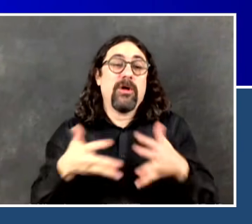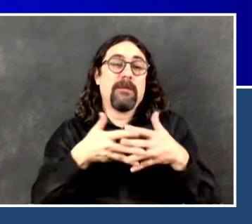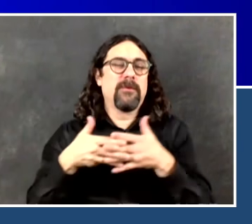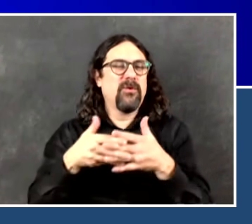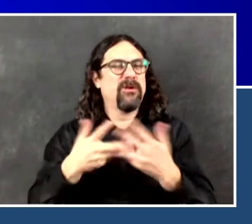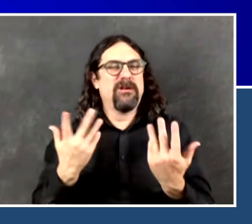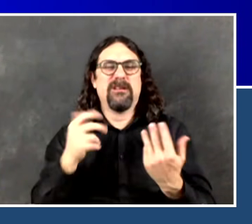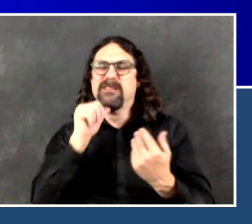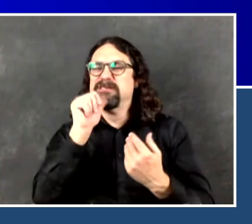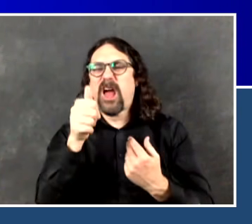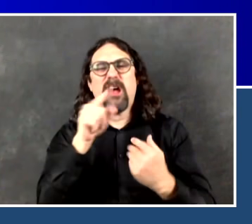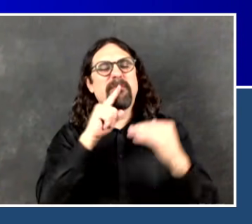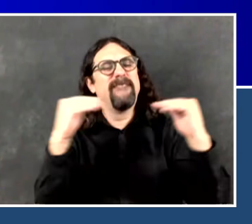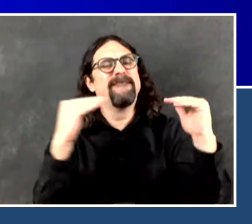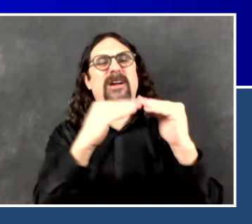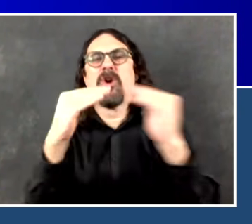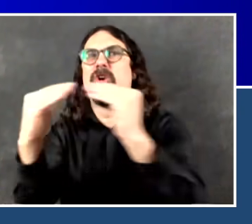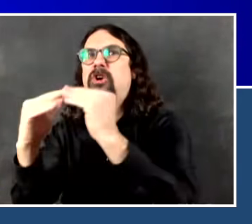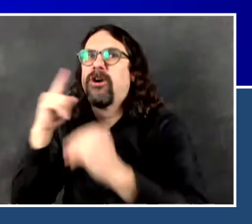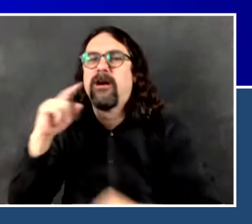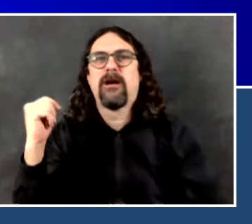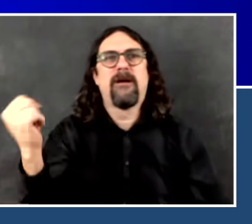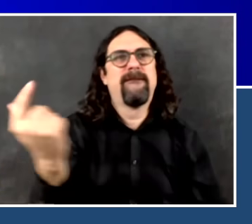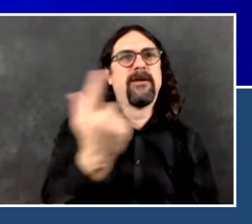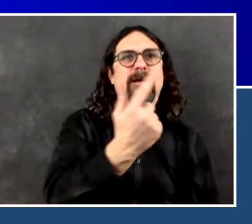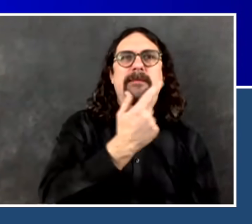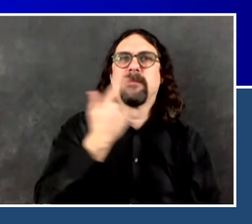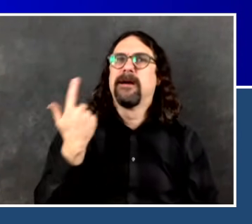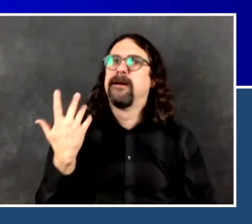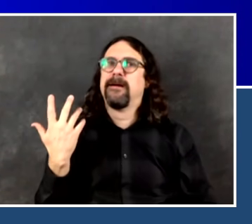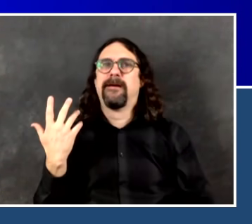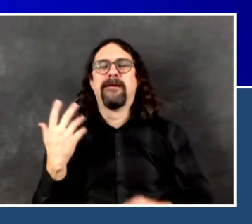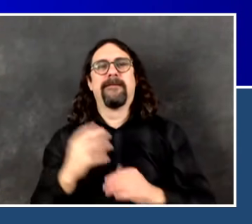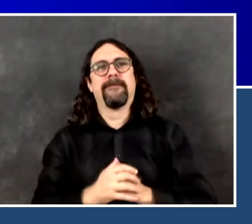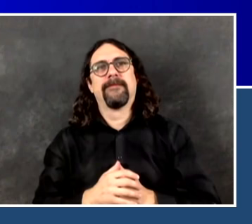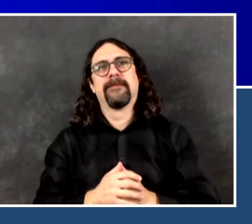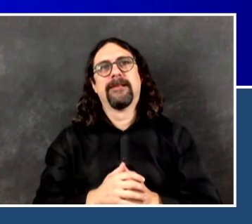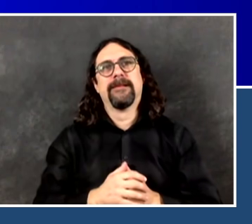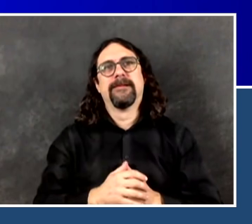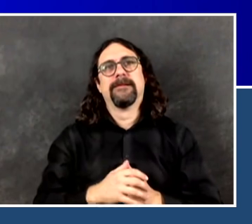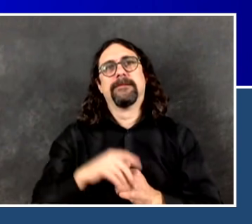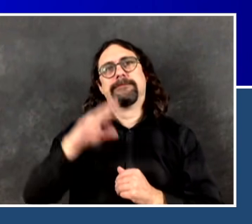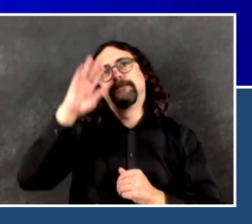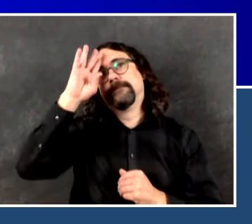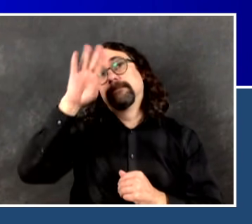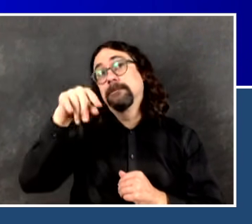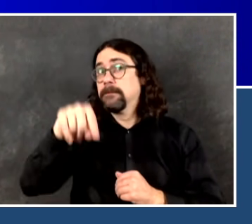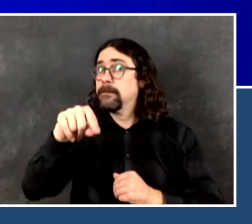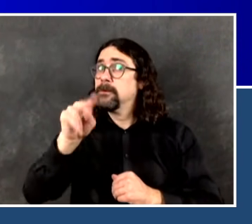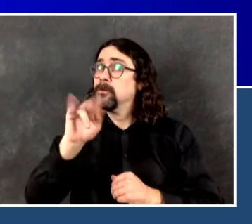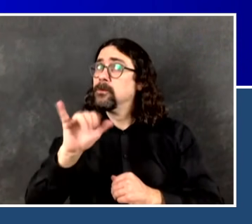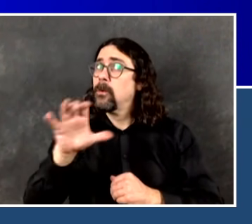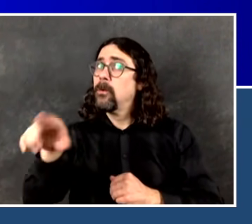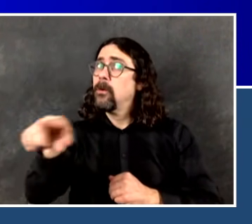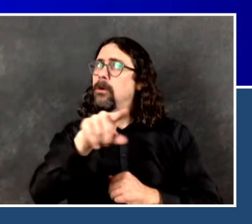AMAZING DISCIPNLIEF O STRENGTH OF NEW YORKERS WITH SOCIAL DISTANCING AND SHELTER IN PLACE. THERE HAVE BEEN MANY HEROIC